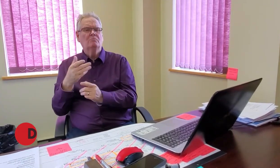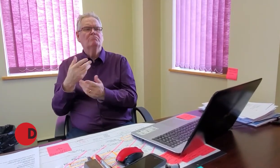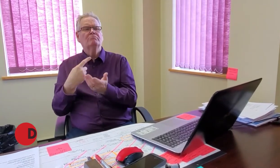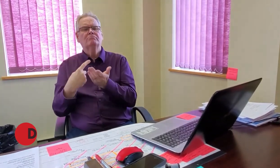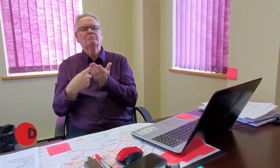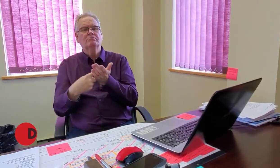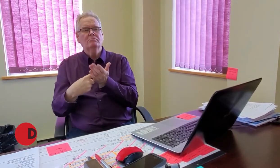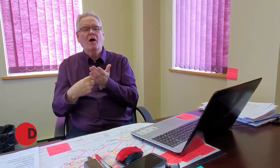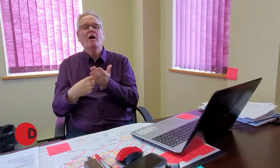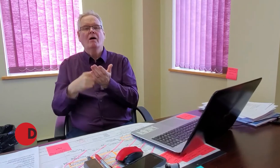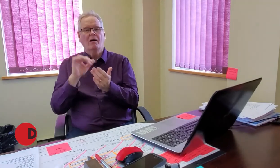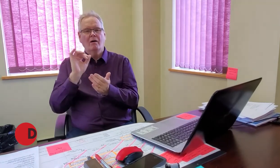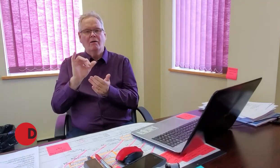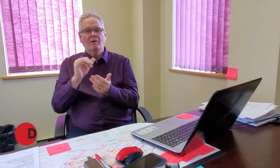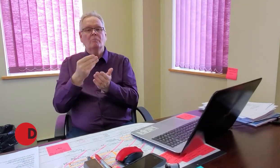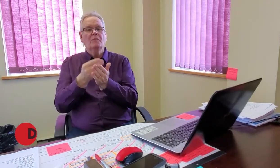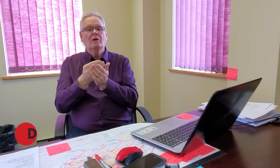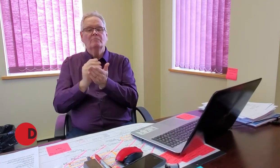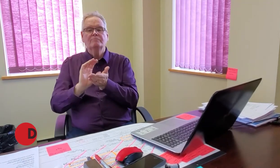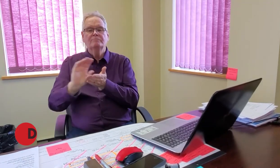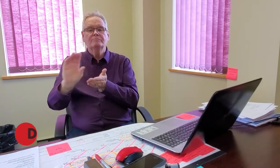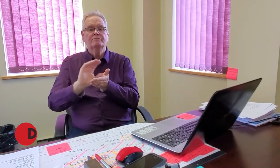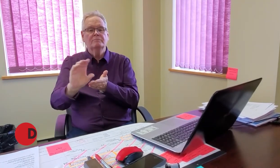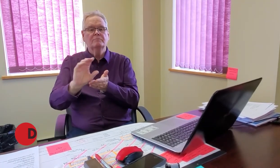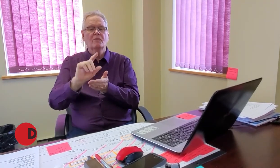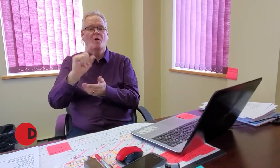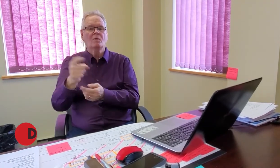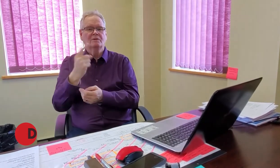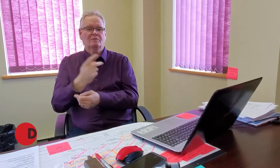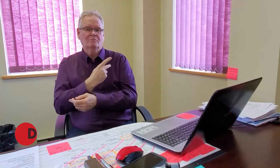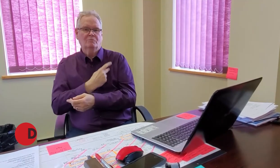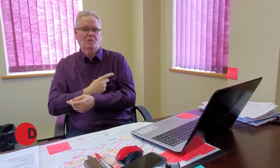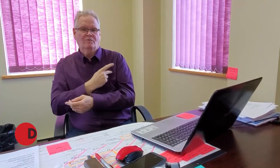they said money was appropriated only across the province.